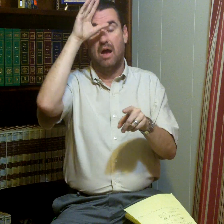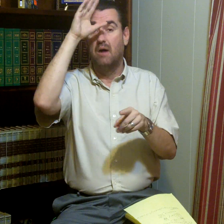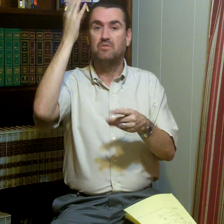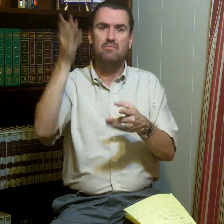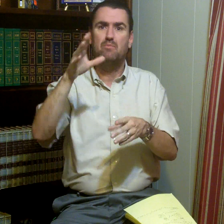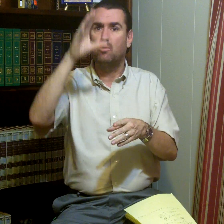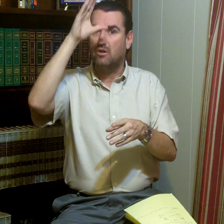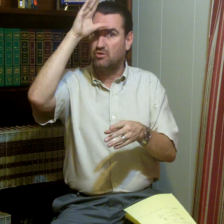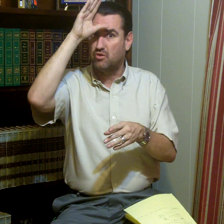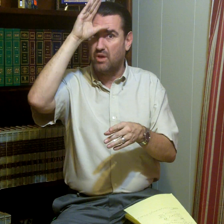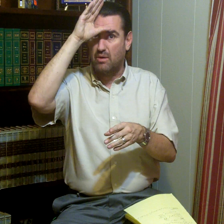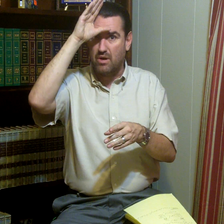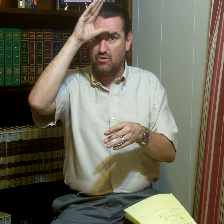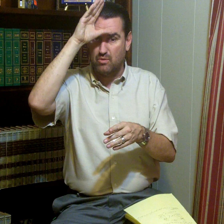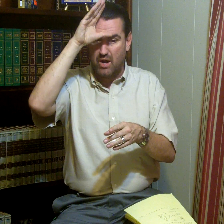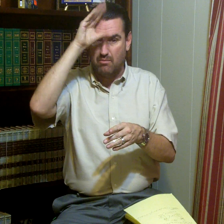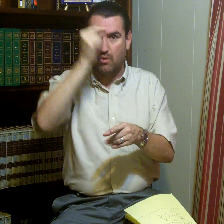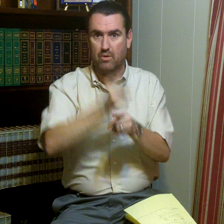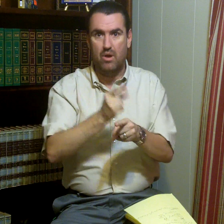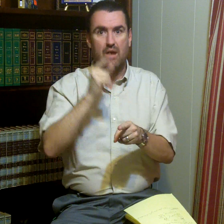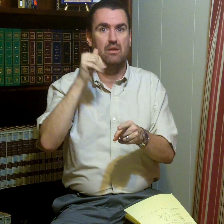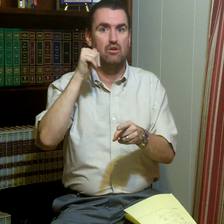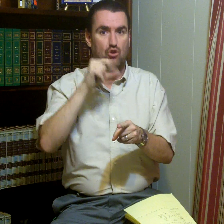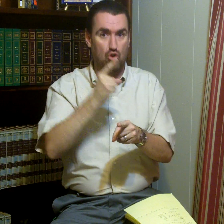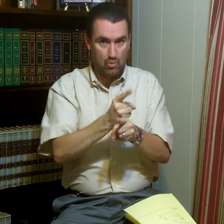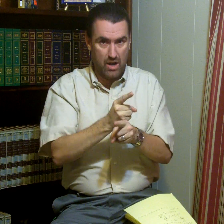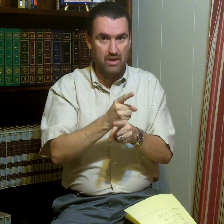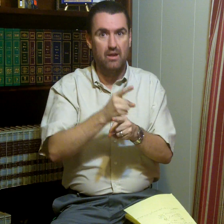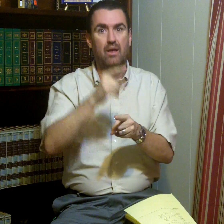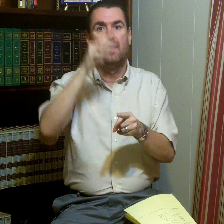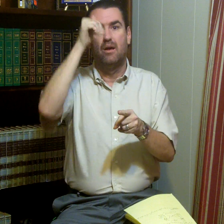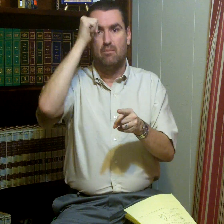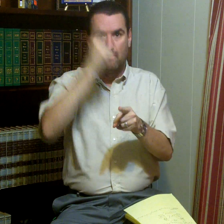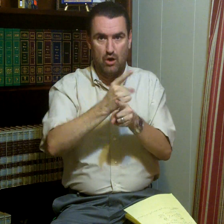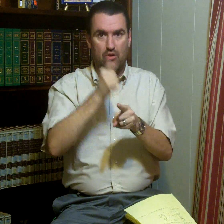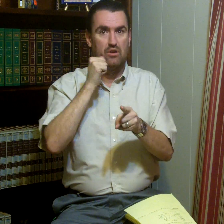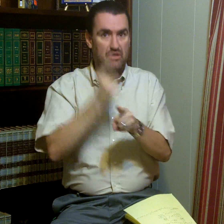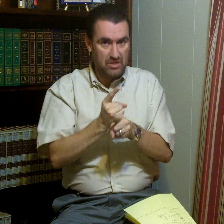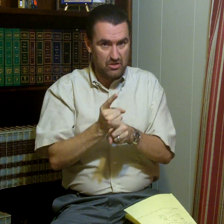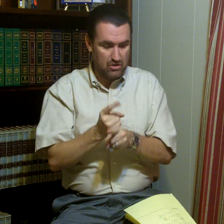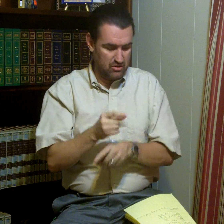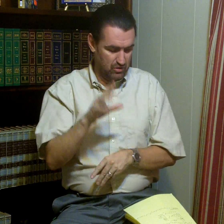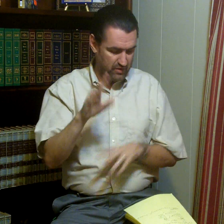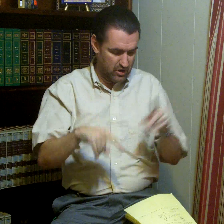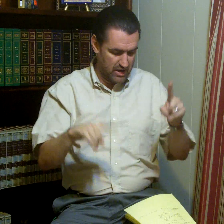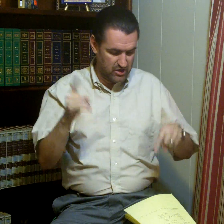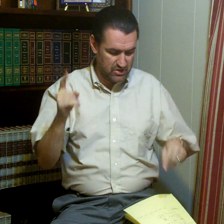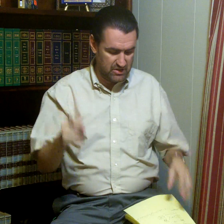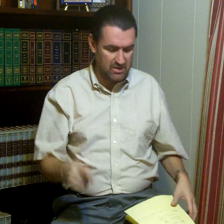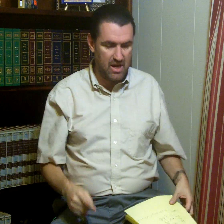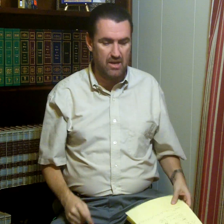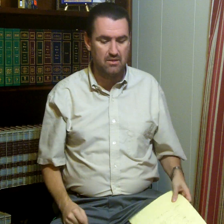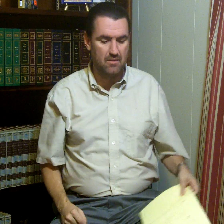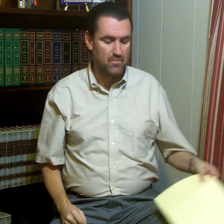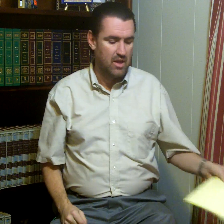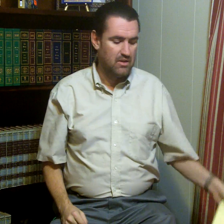Some people also do that too, right? boy right and girl right brother sister so variations in sign